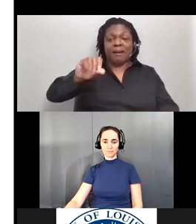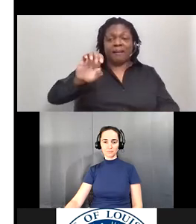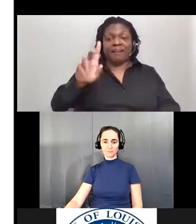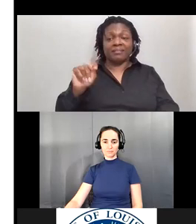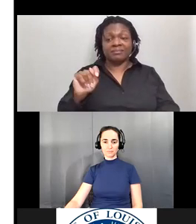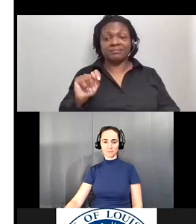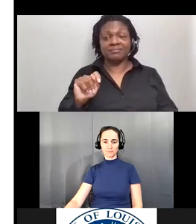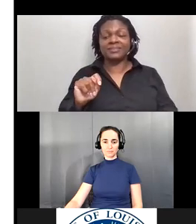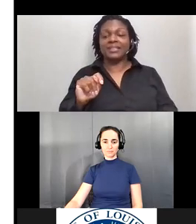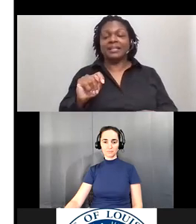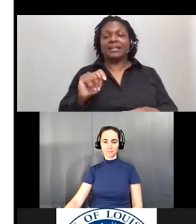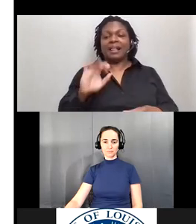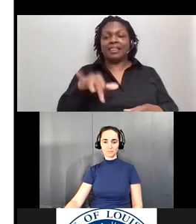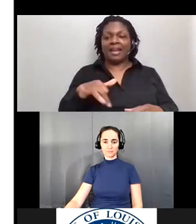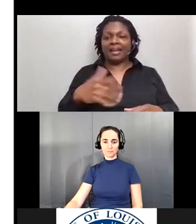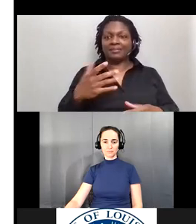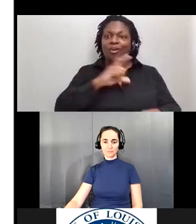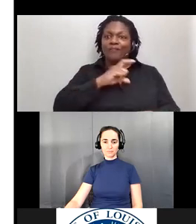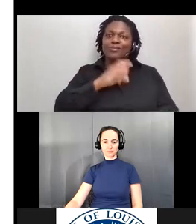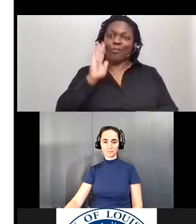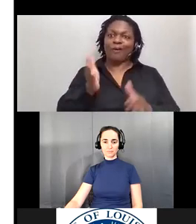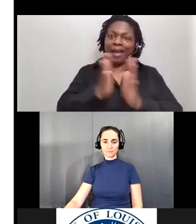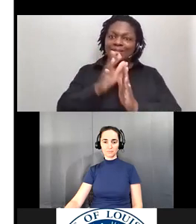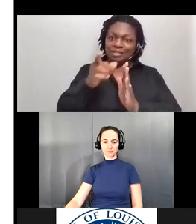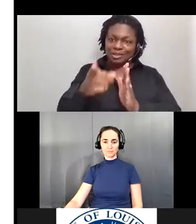16:07:50 That's again going back to what we've already talked about it makes police officers